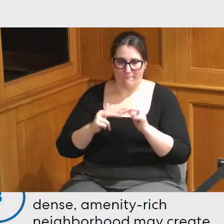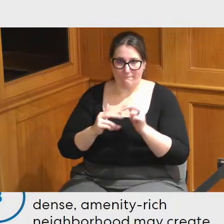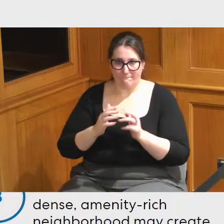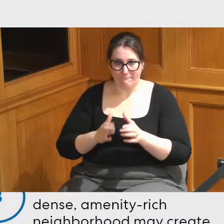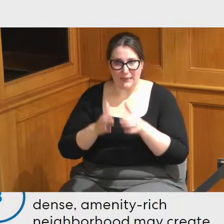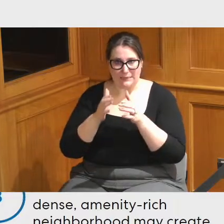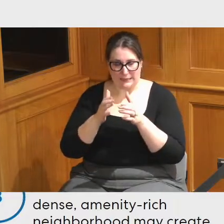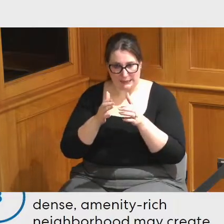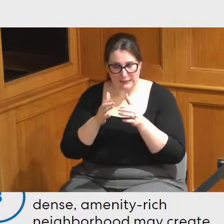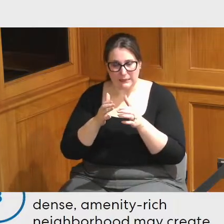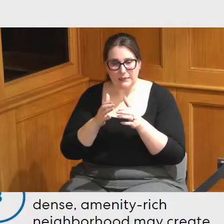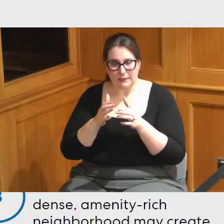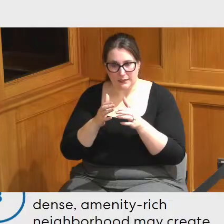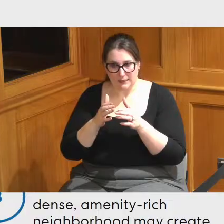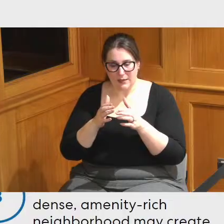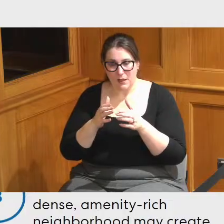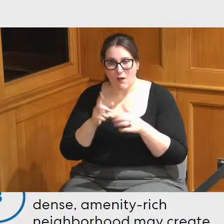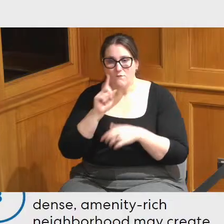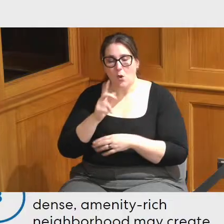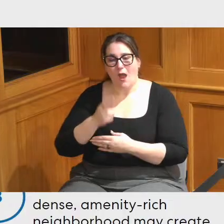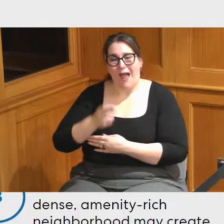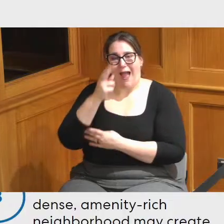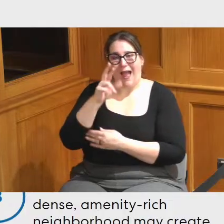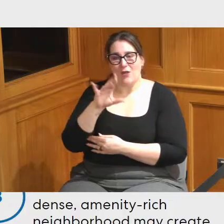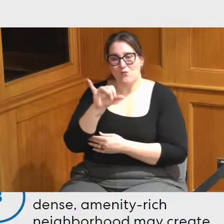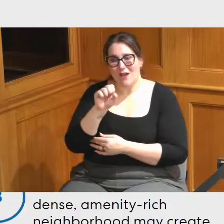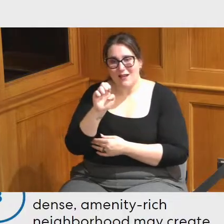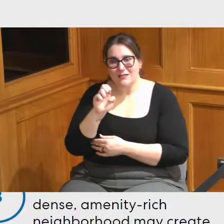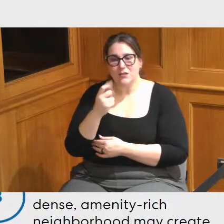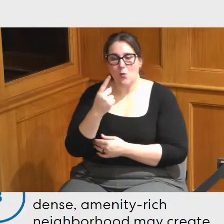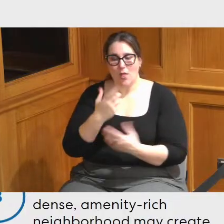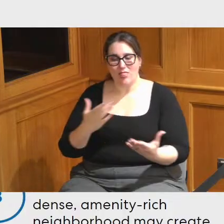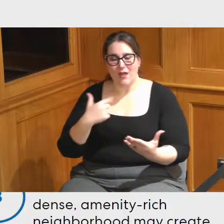market side the potential for high-rise. One of the reasons why we see that potential is because